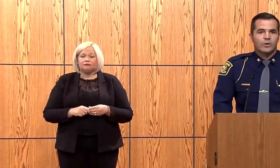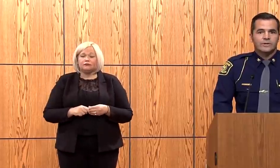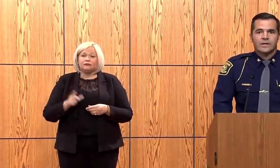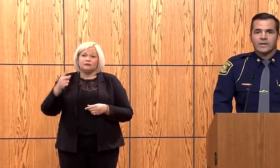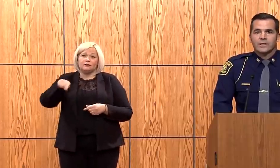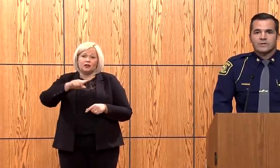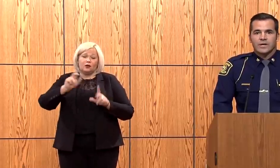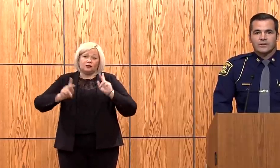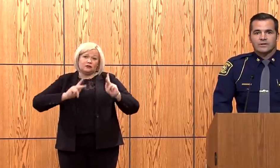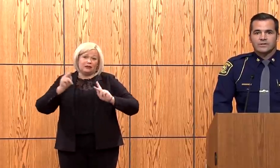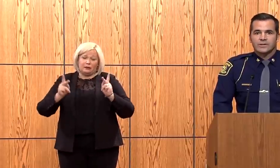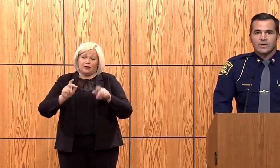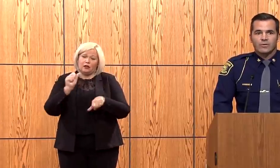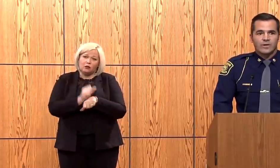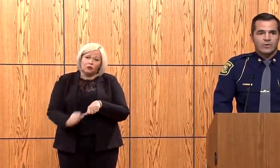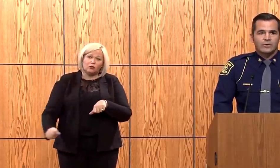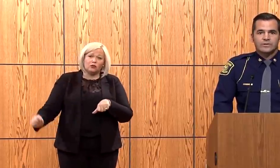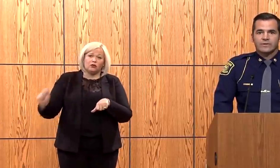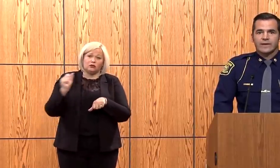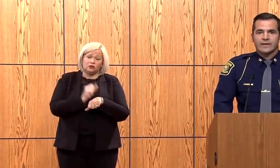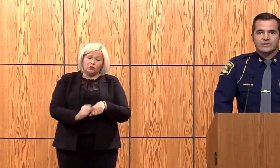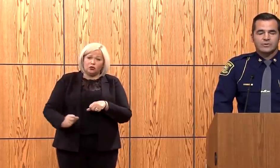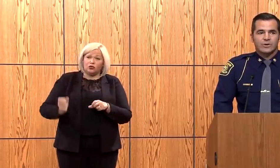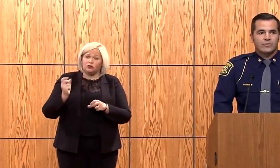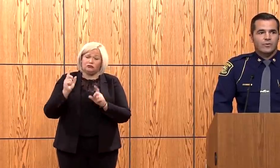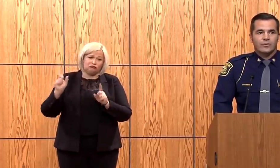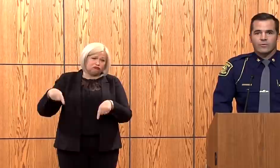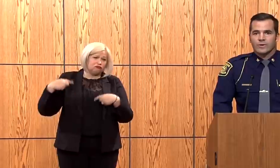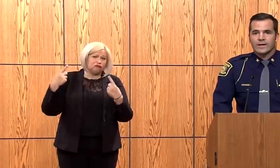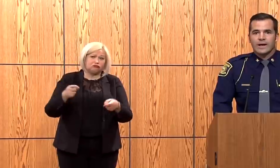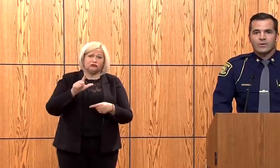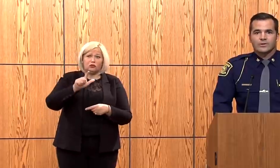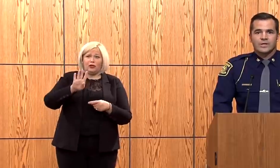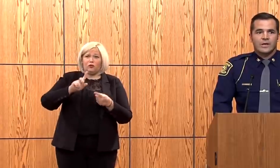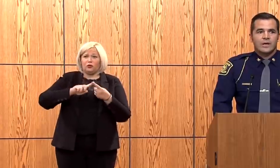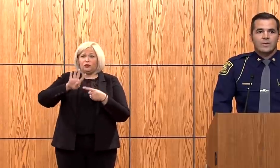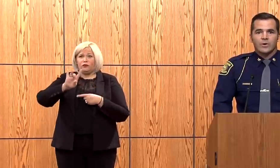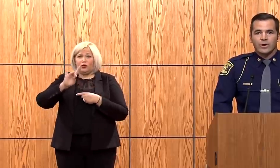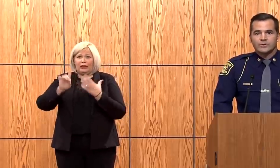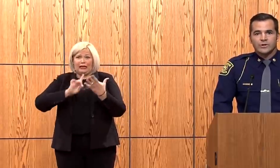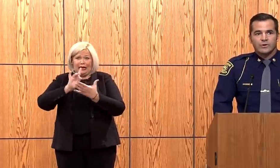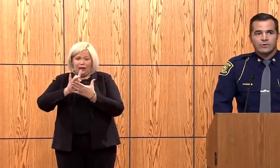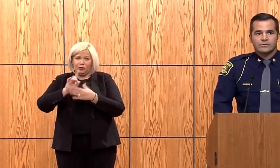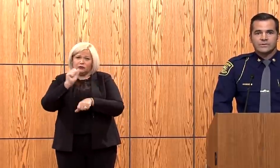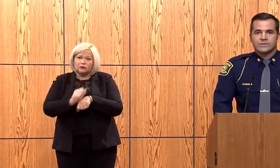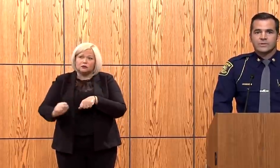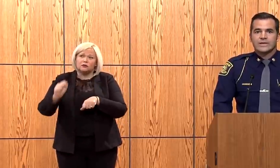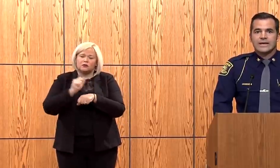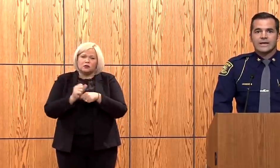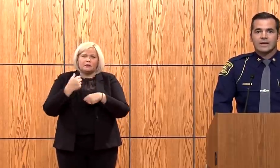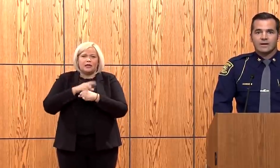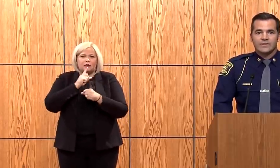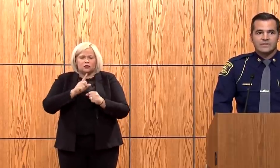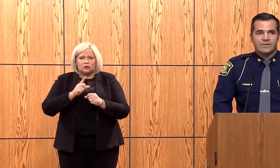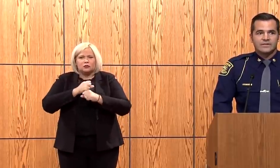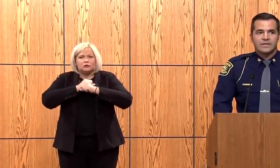ADDITIONAL ADDITIONAL AGENCIES THAT ADDITIONAL AGENCIES THAT ASSISTED IN THIS INVESTIGATION. ASSISTED IN THIS INVESTIGATION. THEY NOT ONLY WORKED TIRELESSLY THEY NOT ONLY WORKED TIRELESSLY OVER THE COURSE OF THE LAST 24